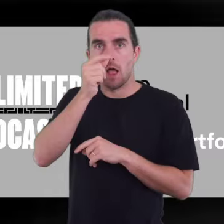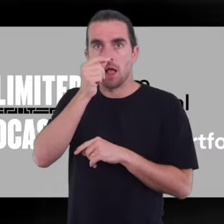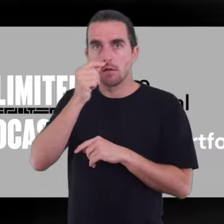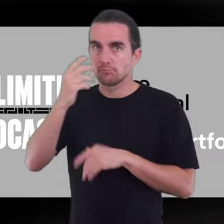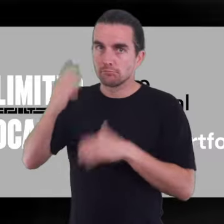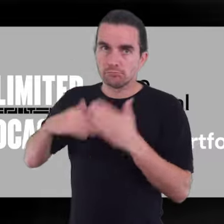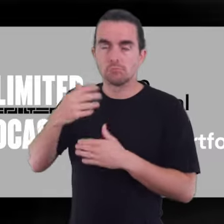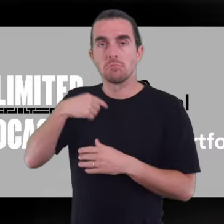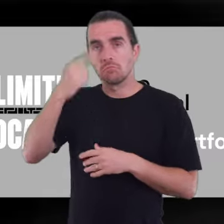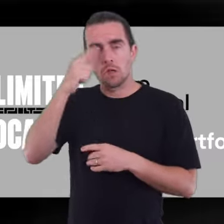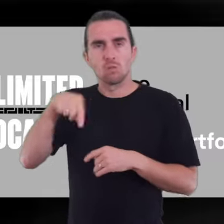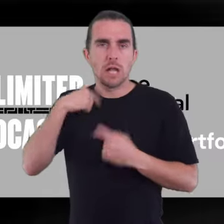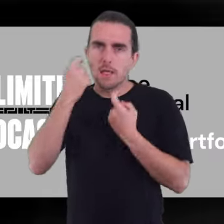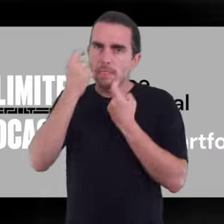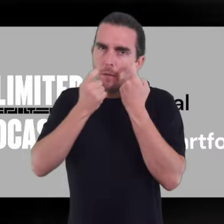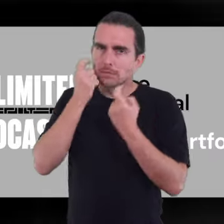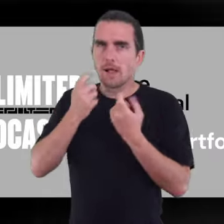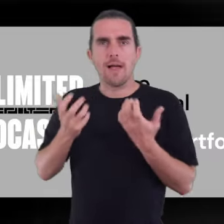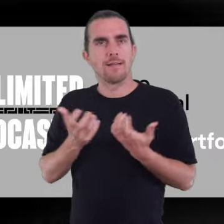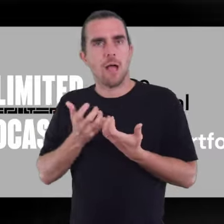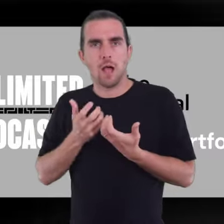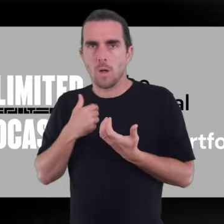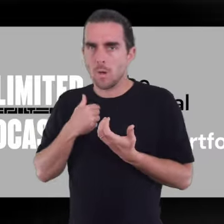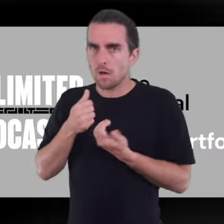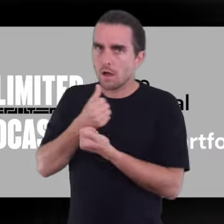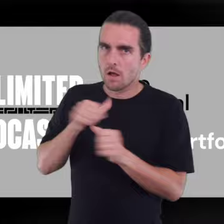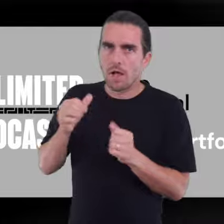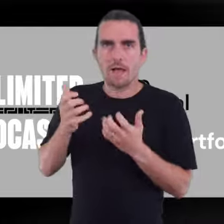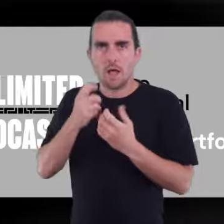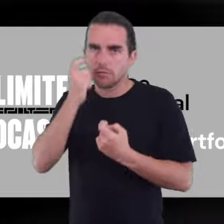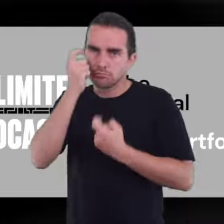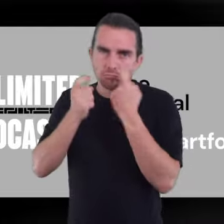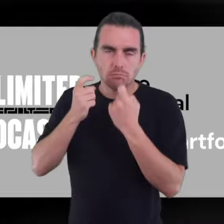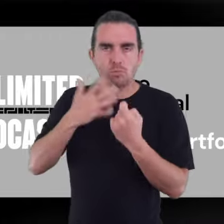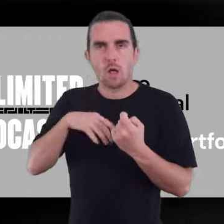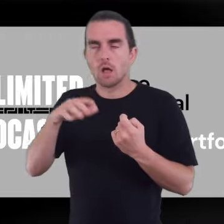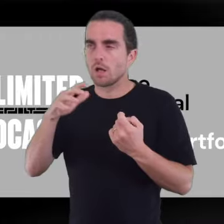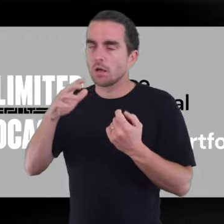And I guess when we're thinking about it, when we're making the work, we've been thinking a lot about how we make a show